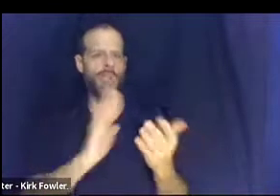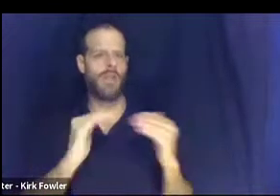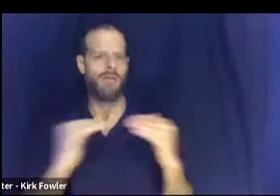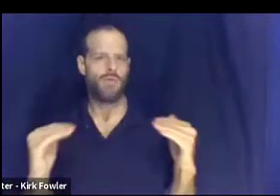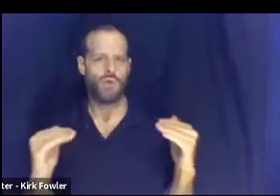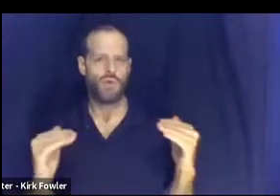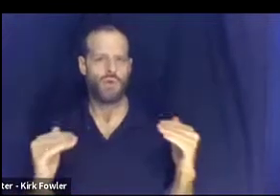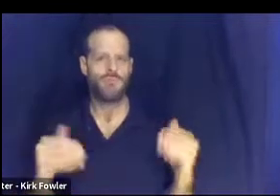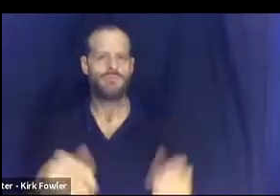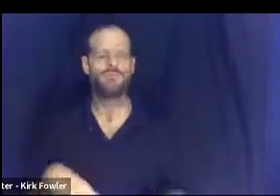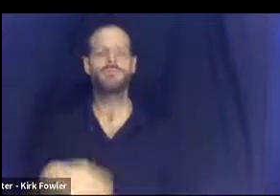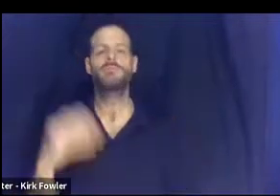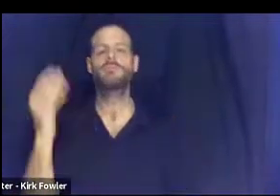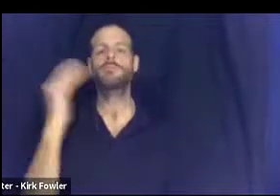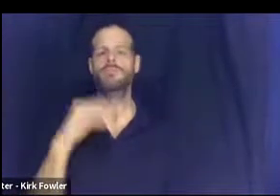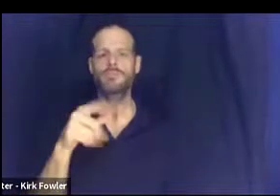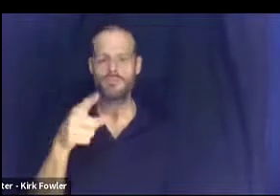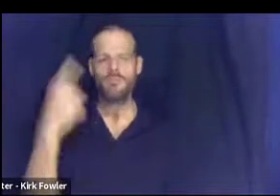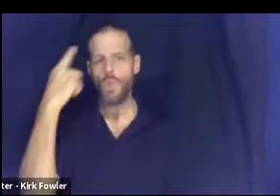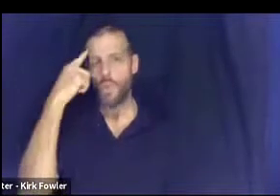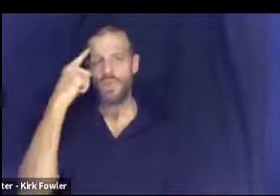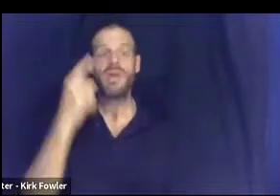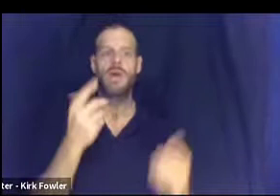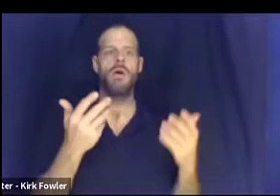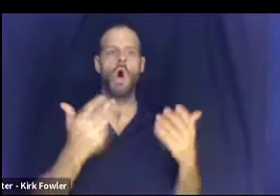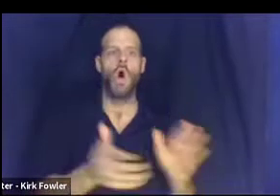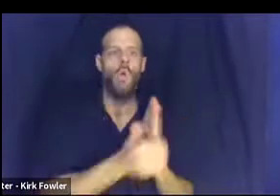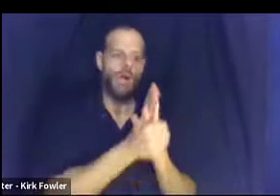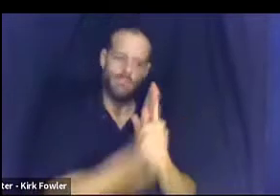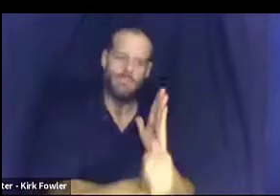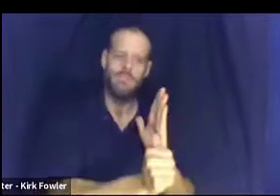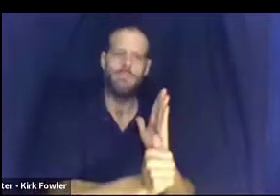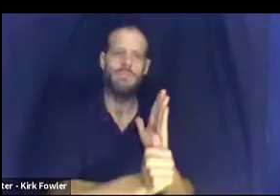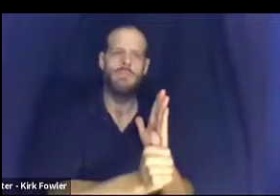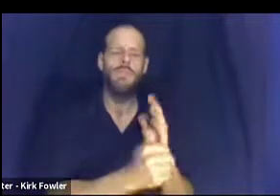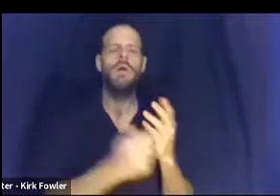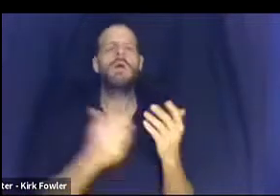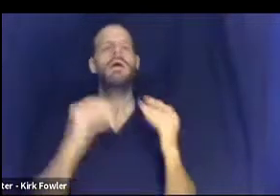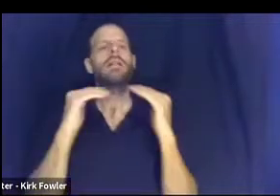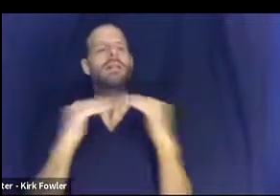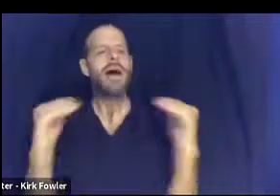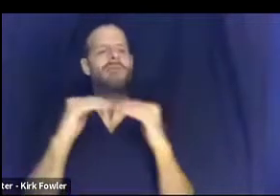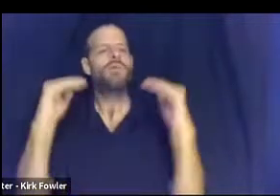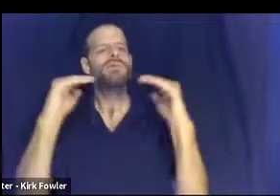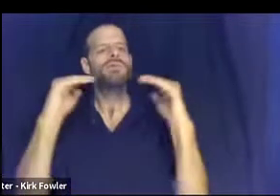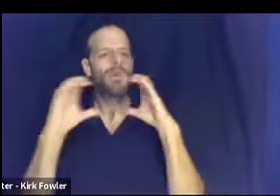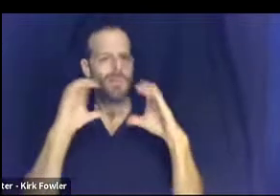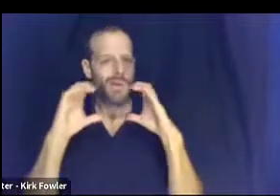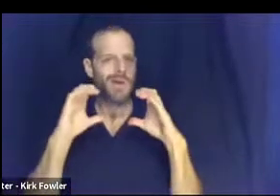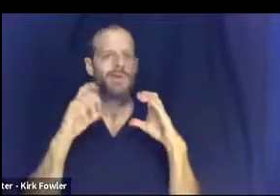And we're thinking about mastered levels. Those are levels of communication that your student is using across routines,